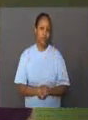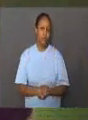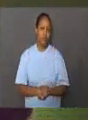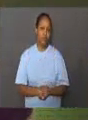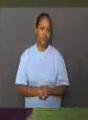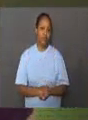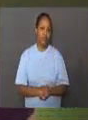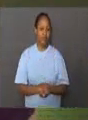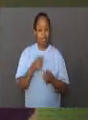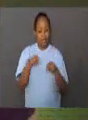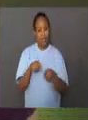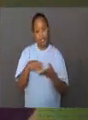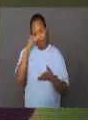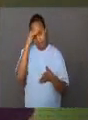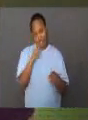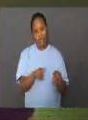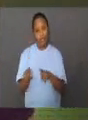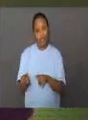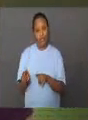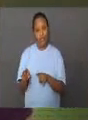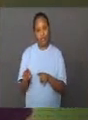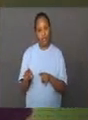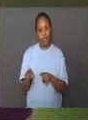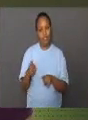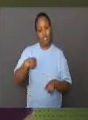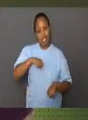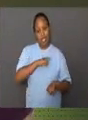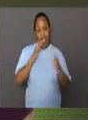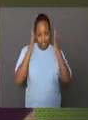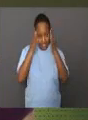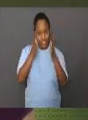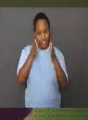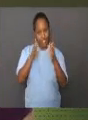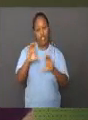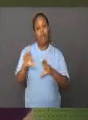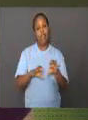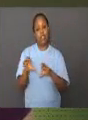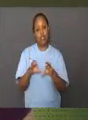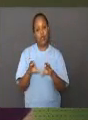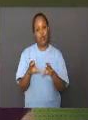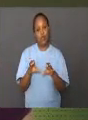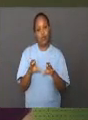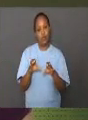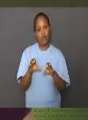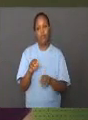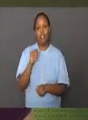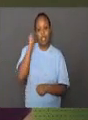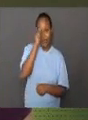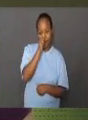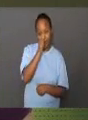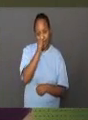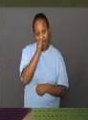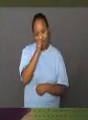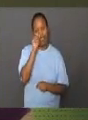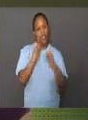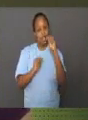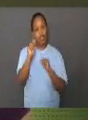in this lesson we will turn our attention to the history of the distribution of social services